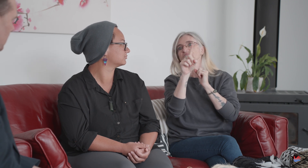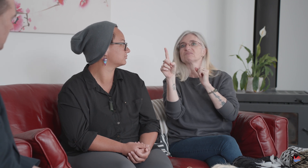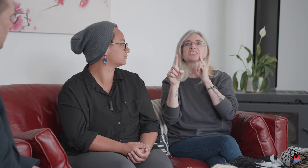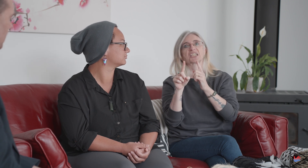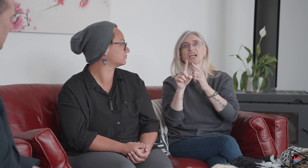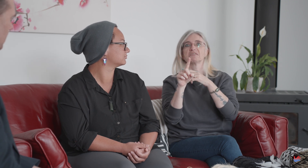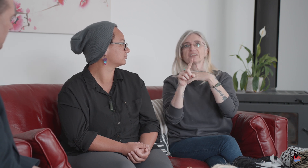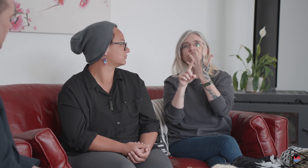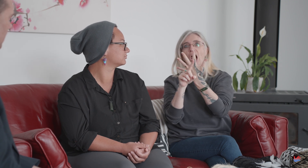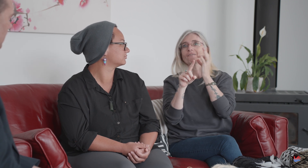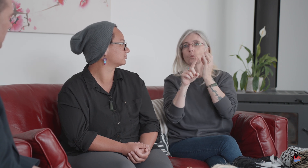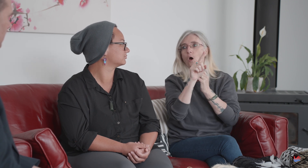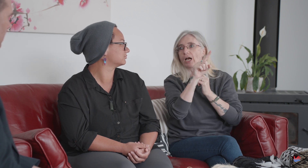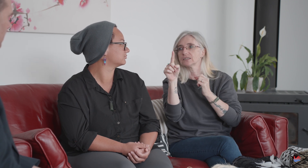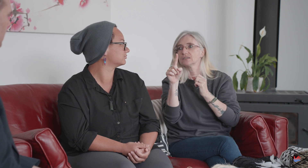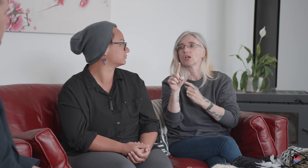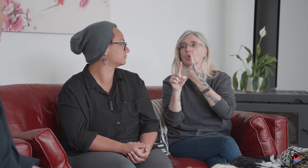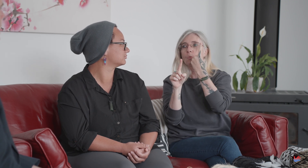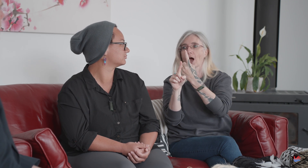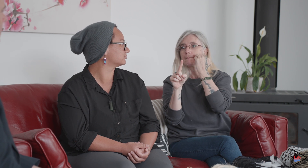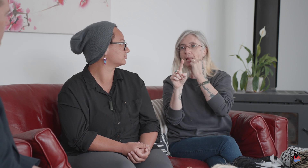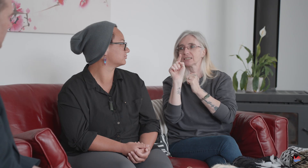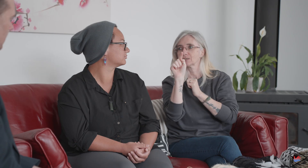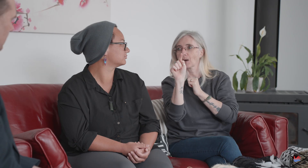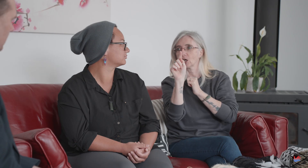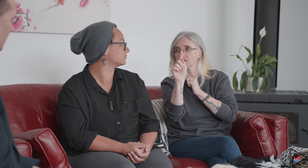then a one black stitch, and then you might have five white stitches and then one black